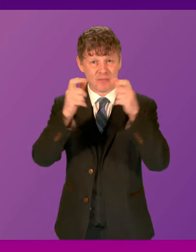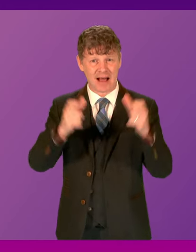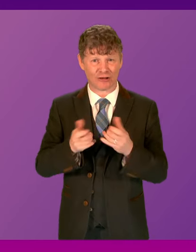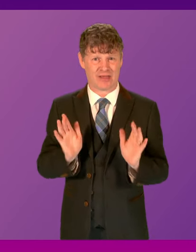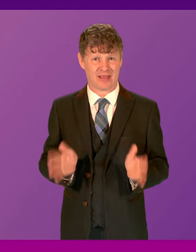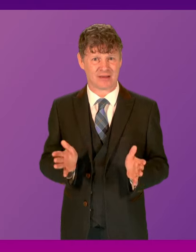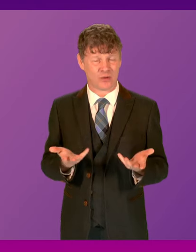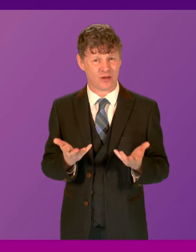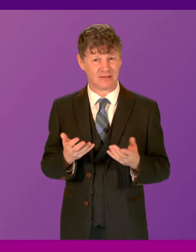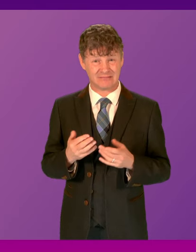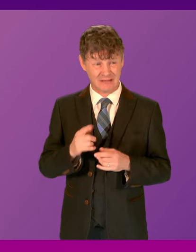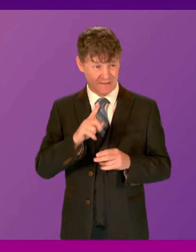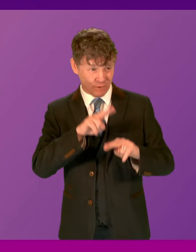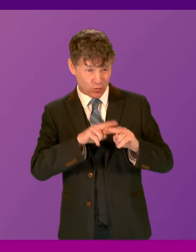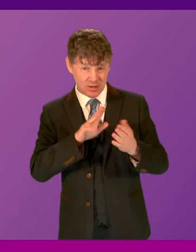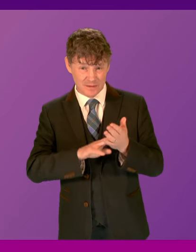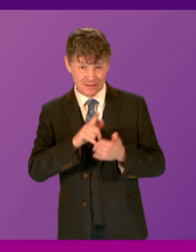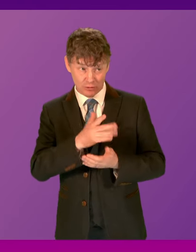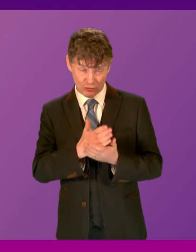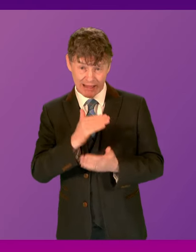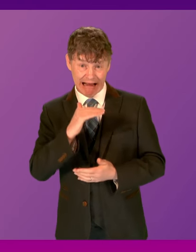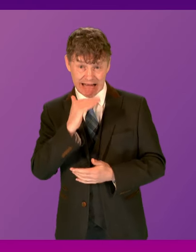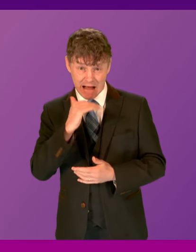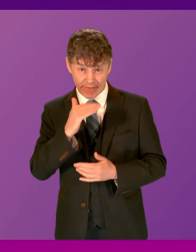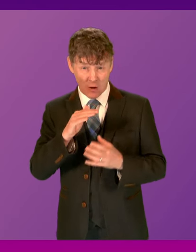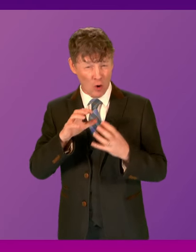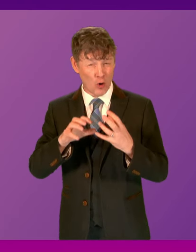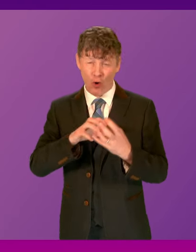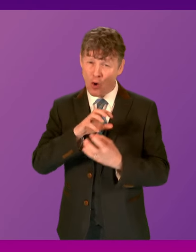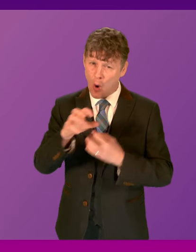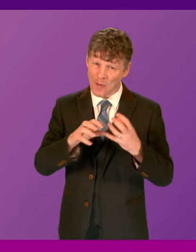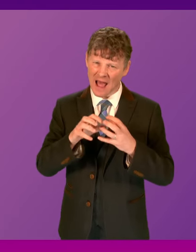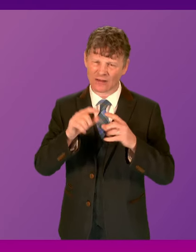Is that really enough training on such a complex and controversial piece of legislation?